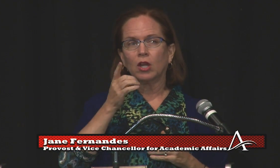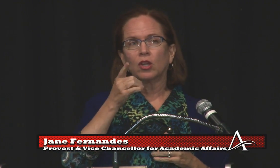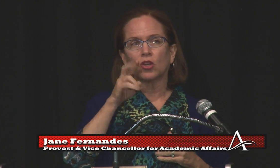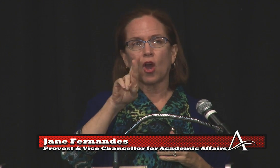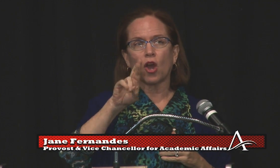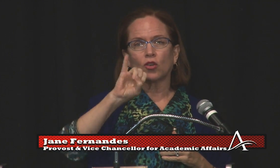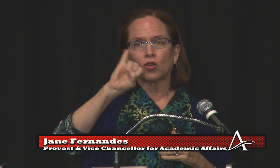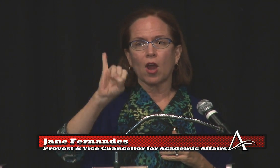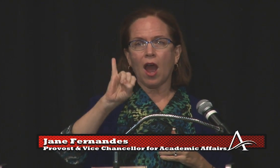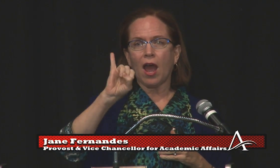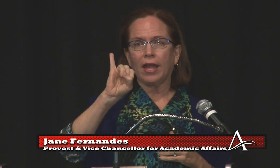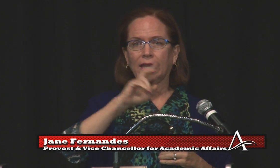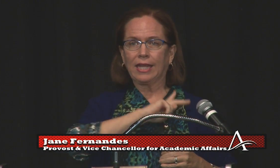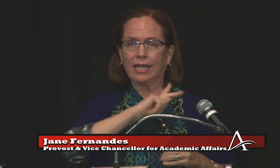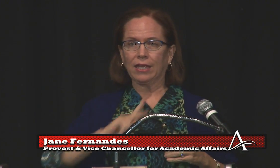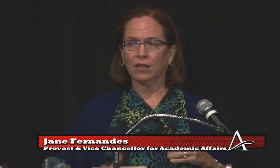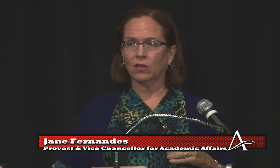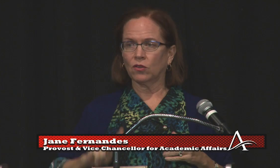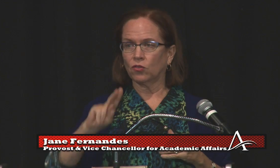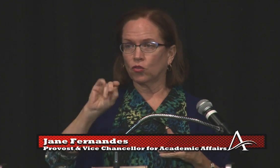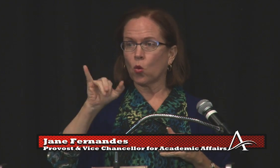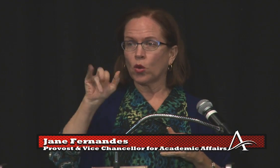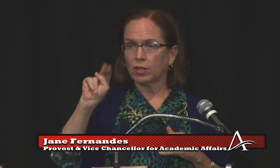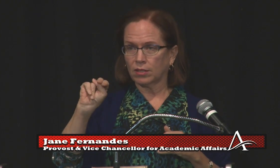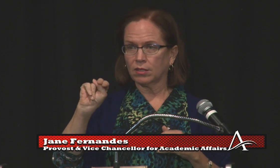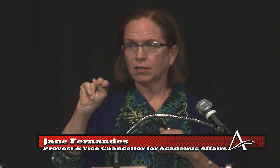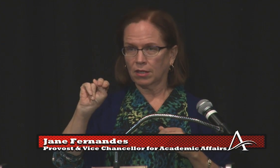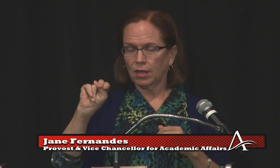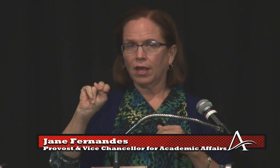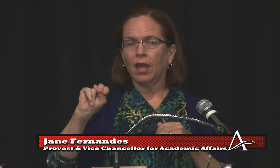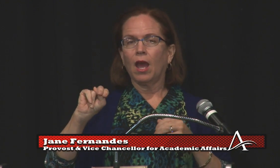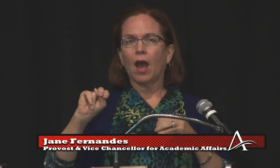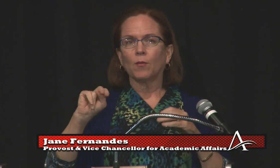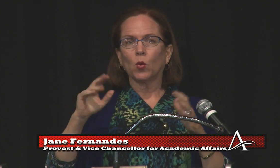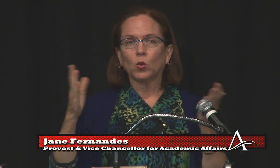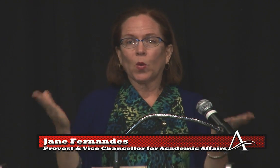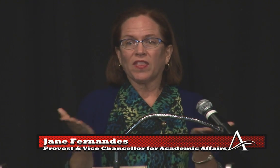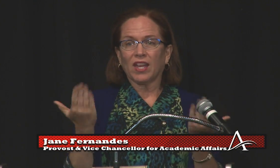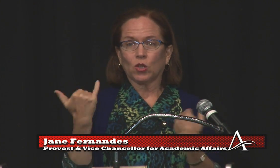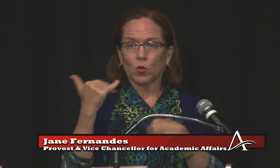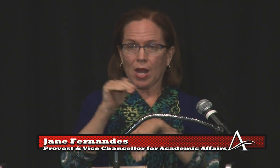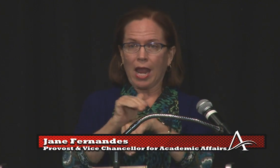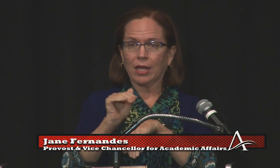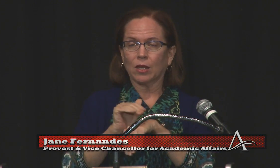Dr. I. King Jordan, who's with us tonight,